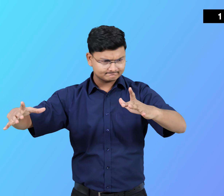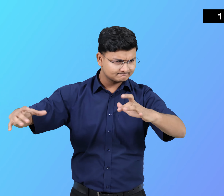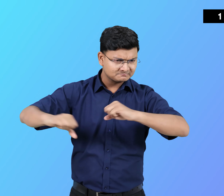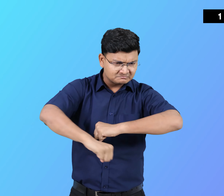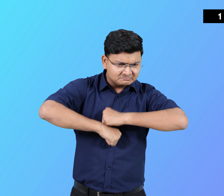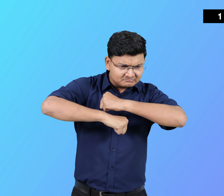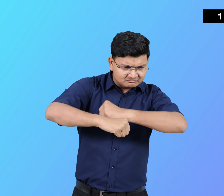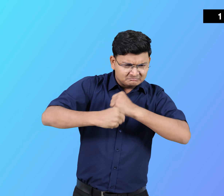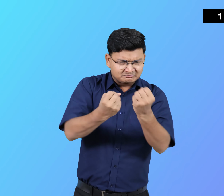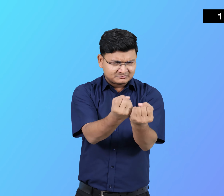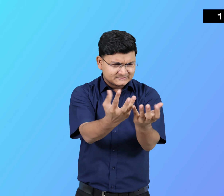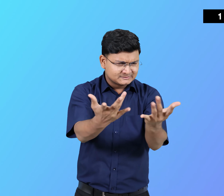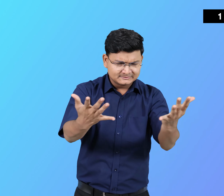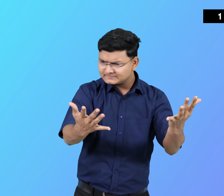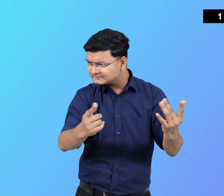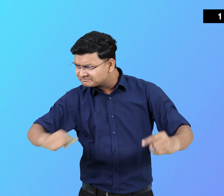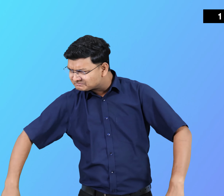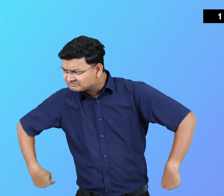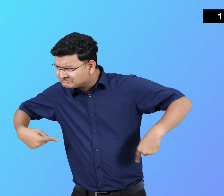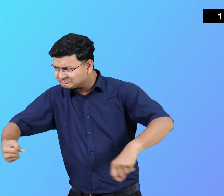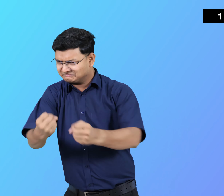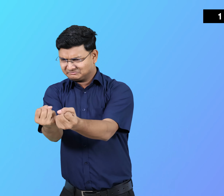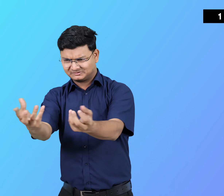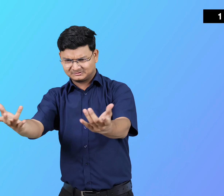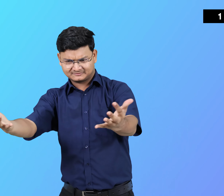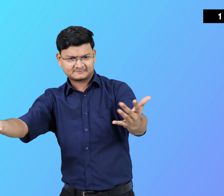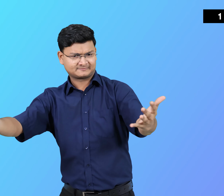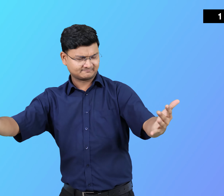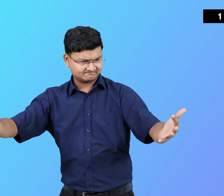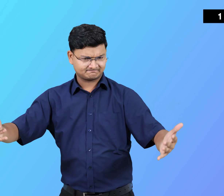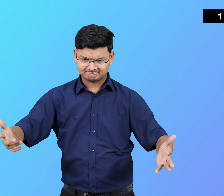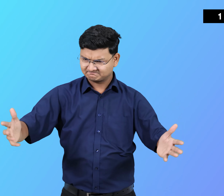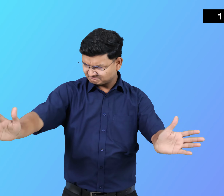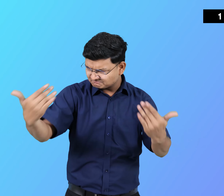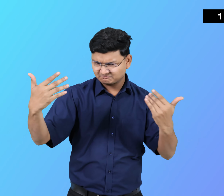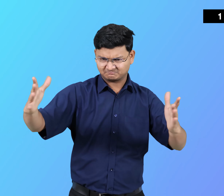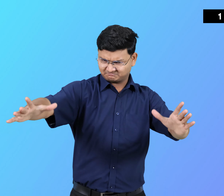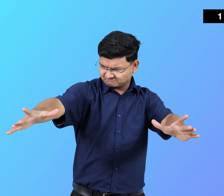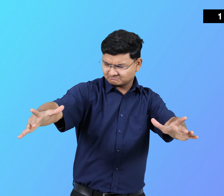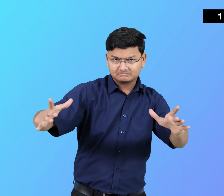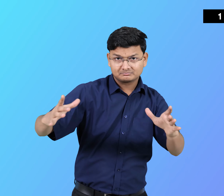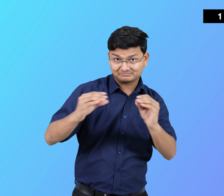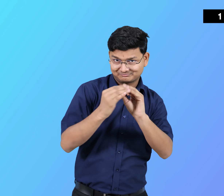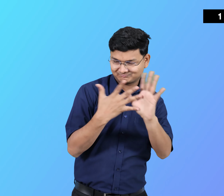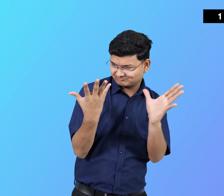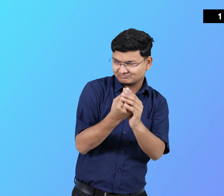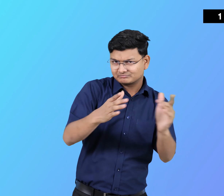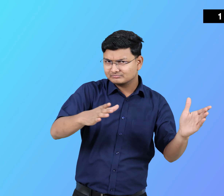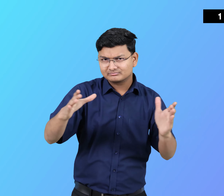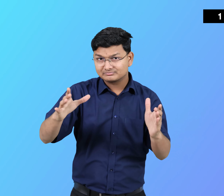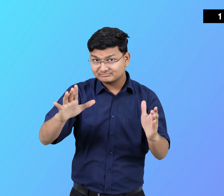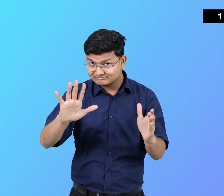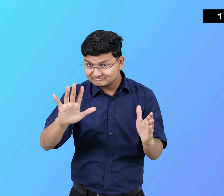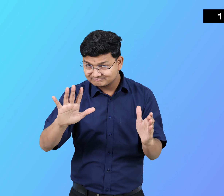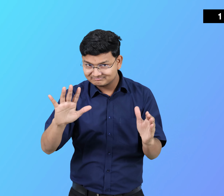and many horses and chariots. They surrounded Samaria and attacked it.